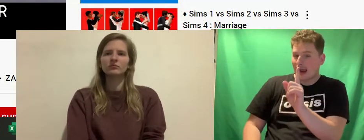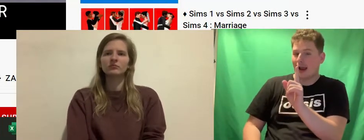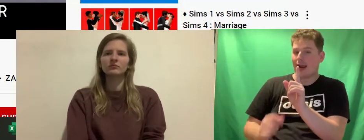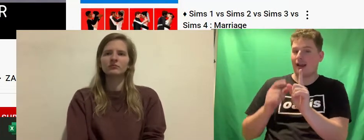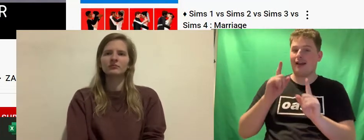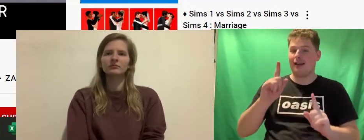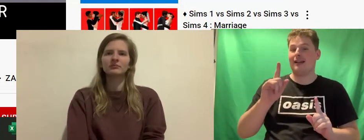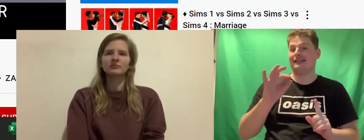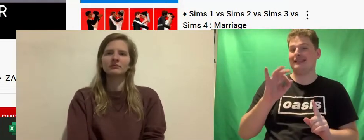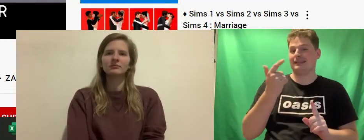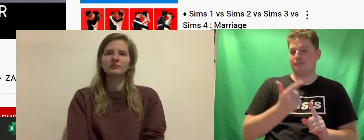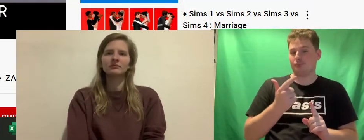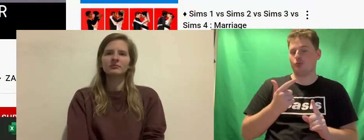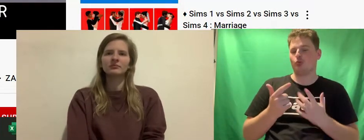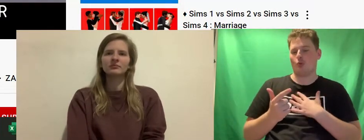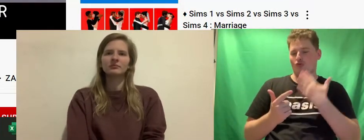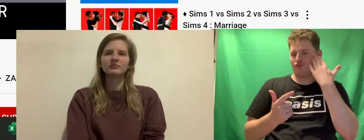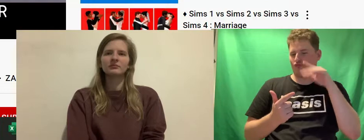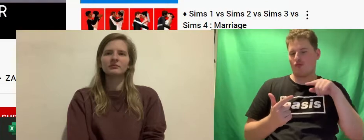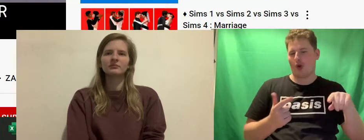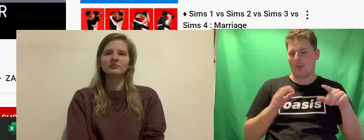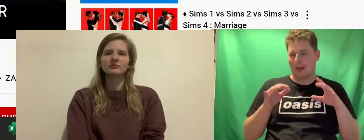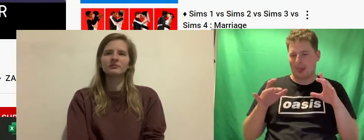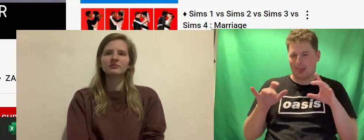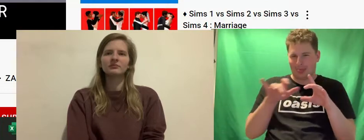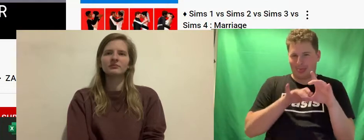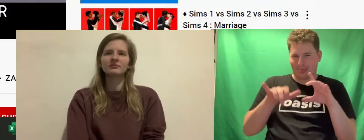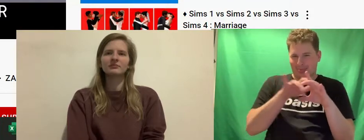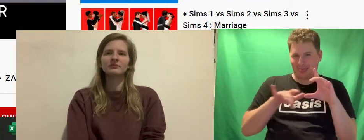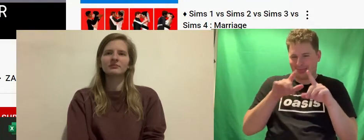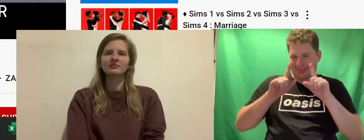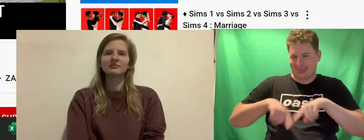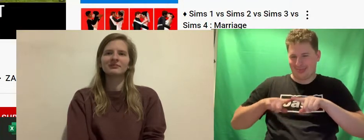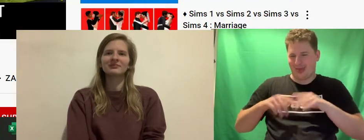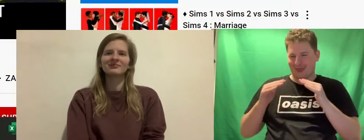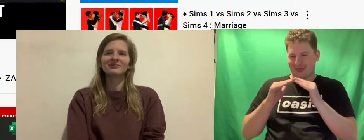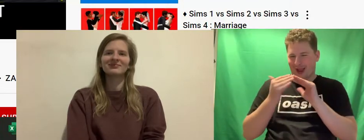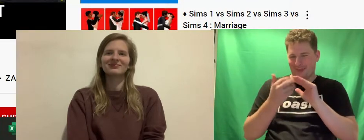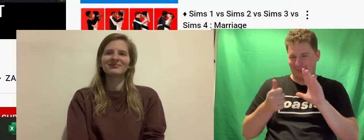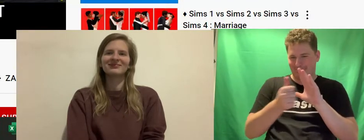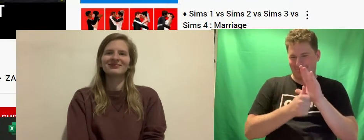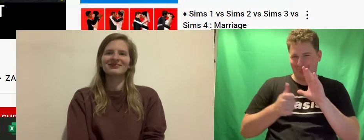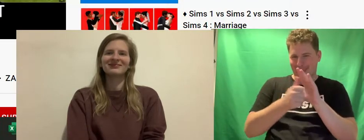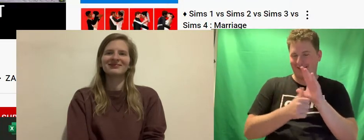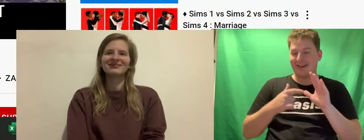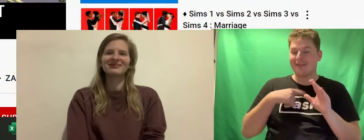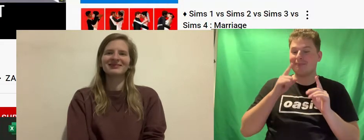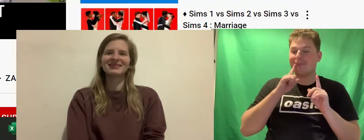A: but I also prefer Sims 2 a bit, I got stuck at home and never went away